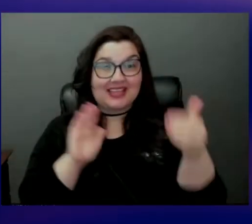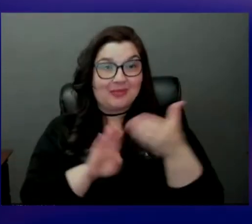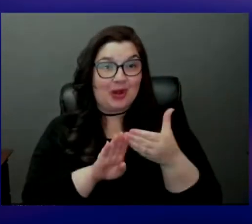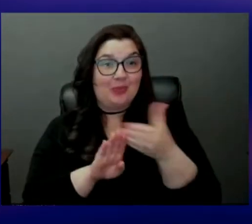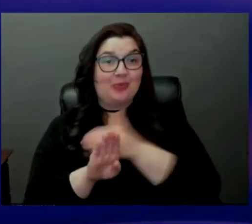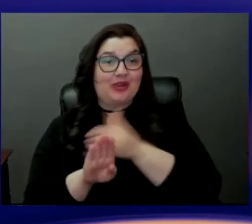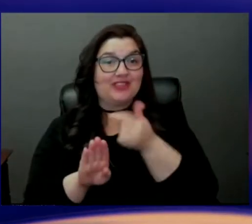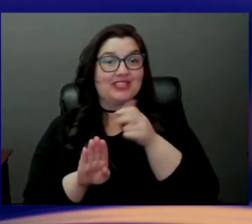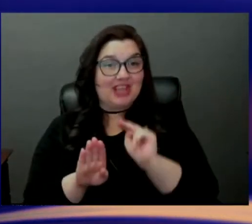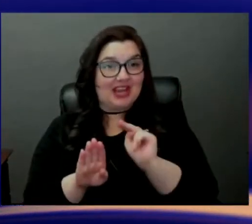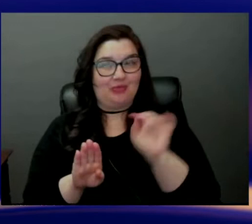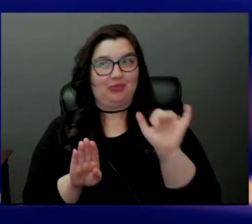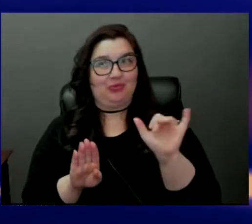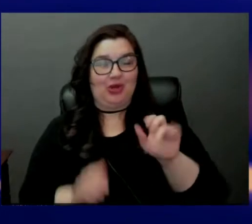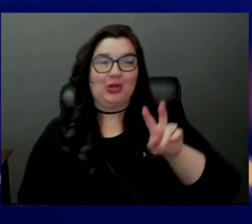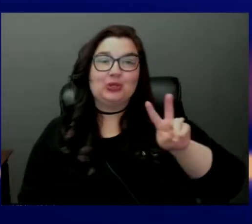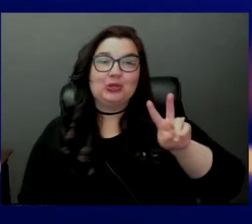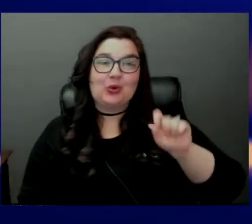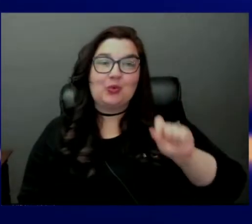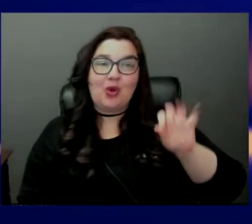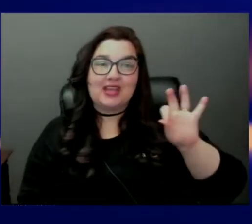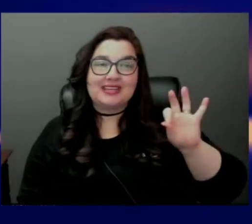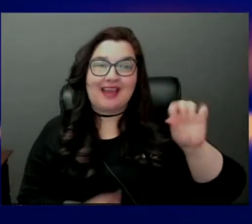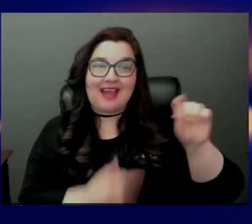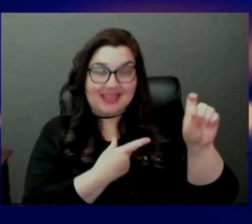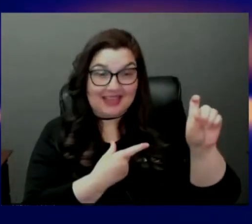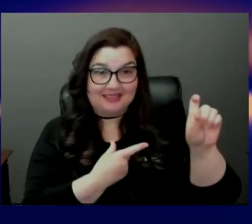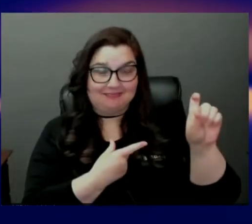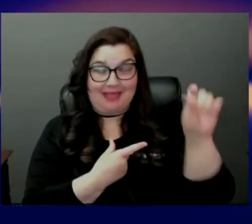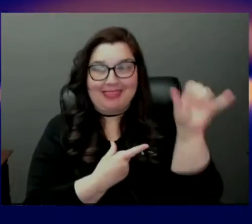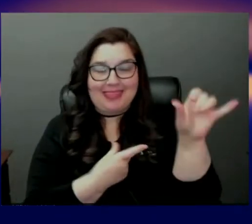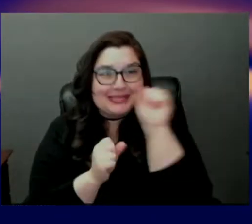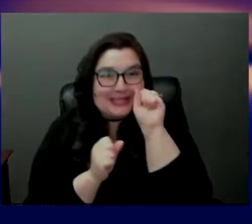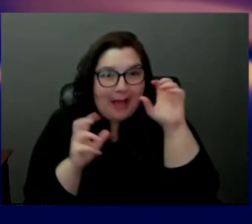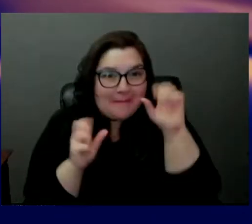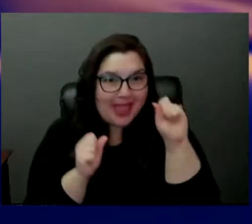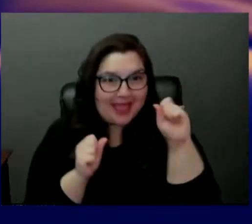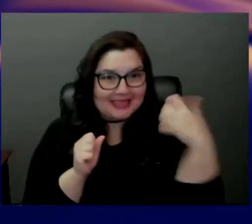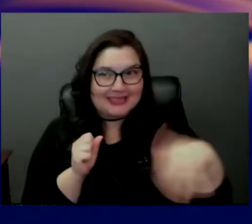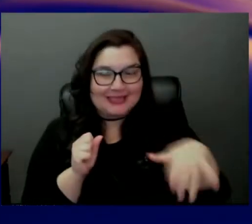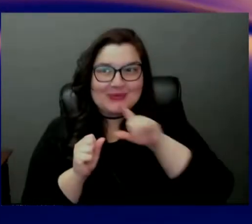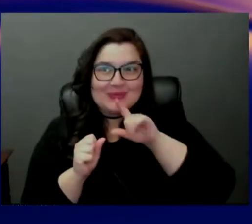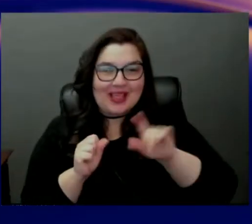So 2.9 X is just amazing. It's been really great to see them do that testing